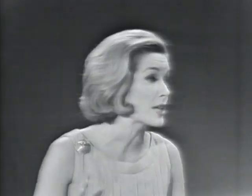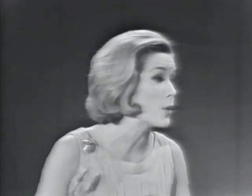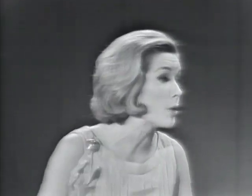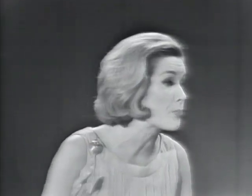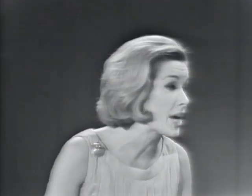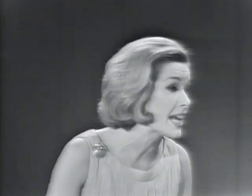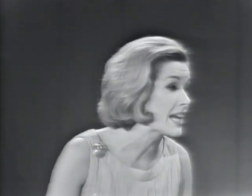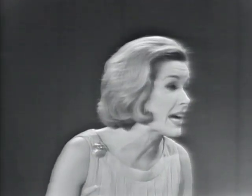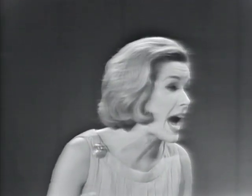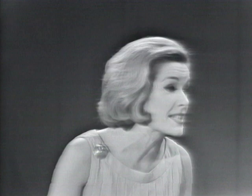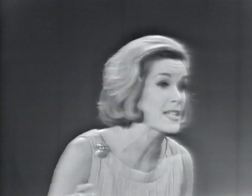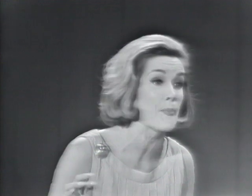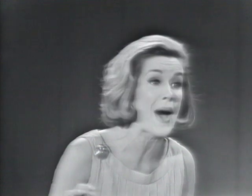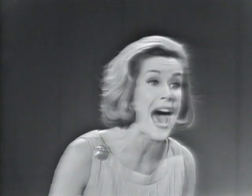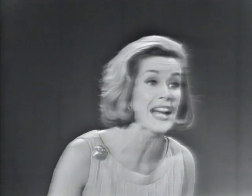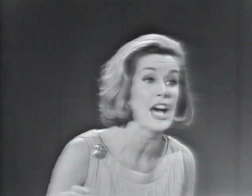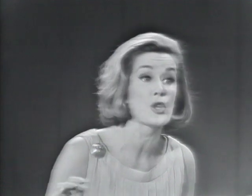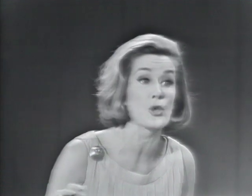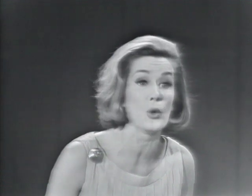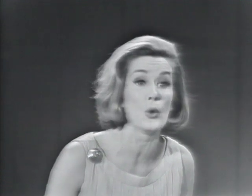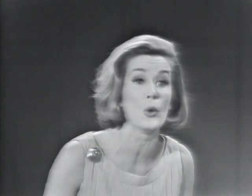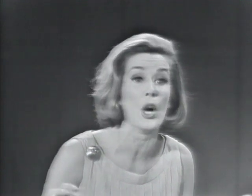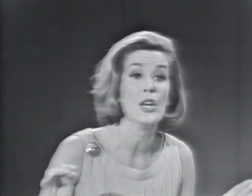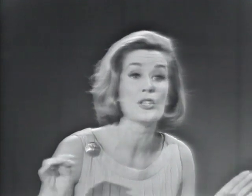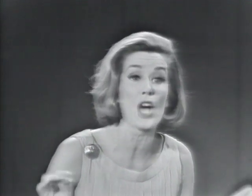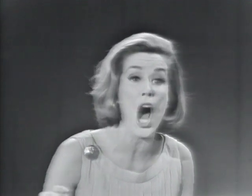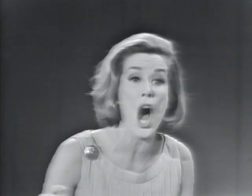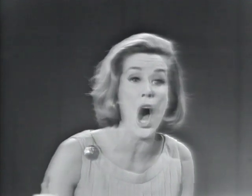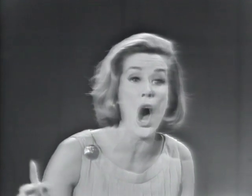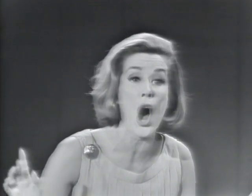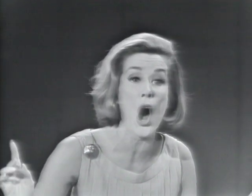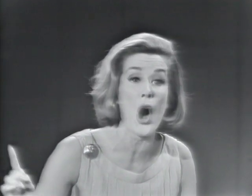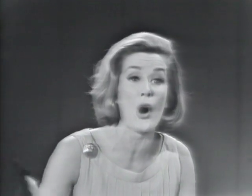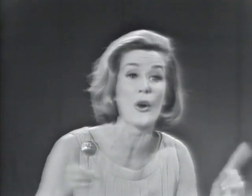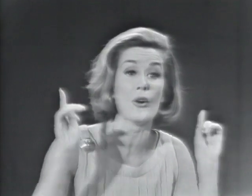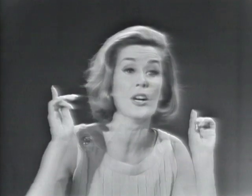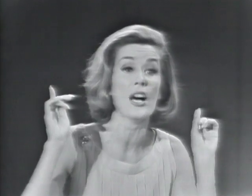THAT WILL BRING US BACK TO DO